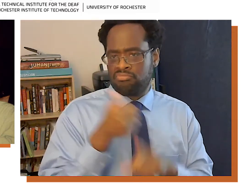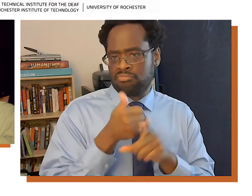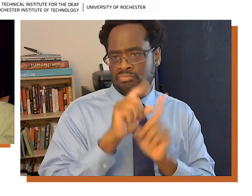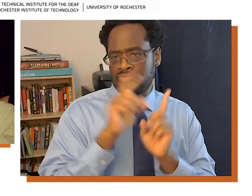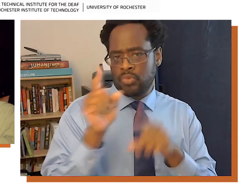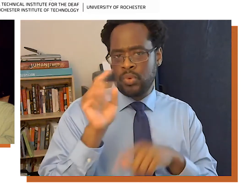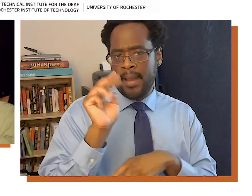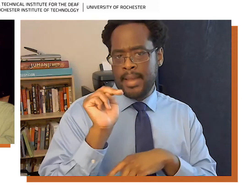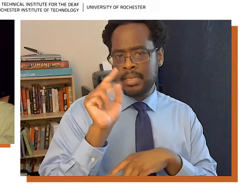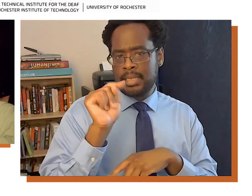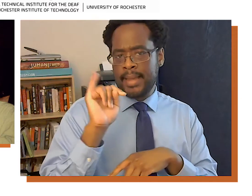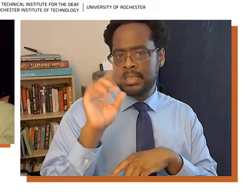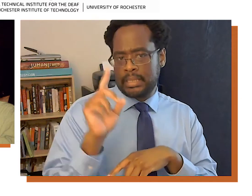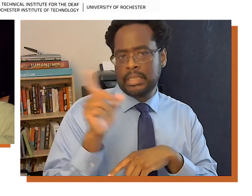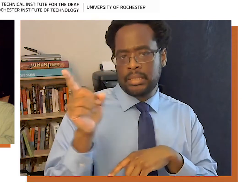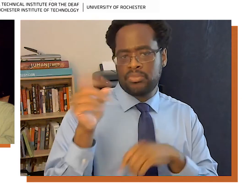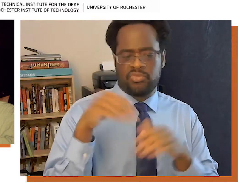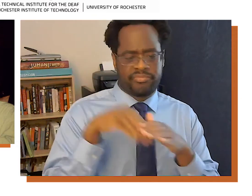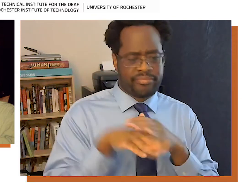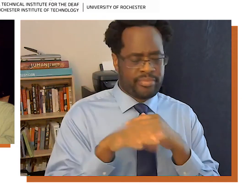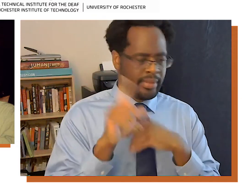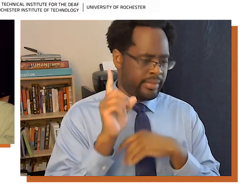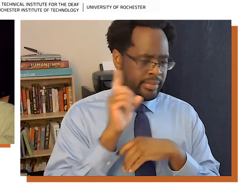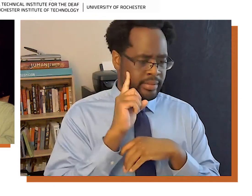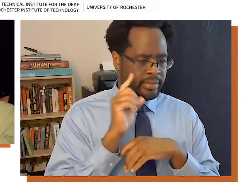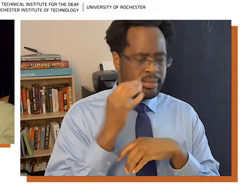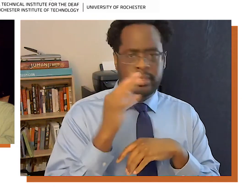but we did have that age difference.